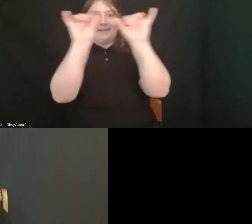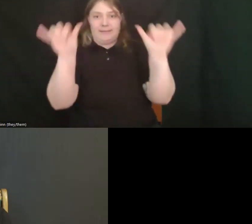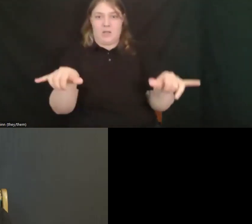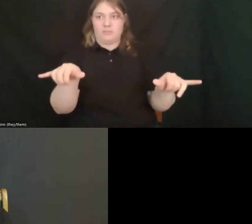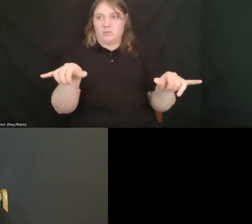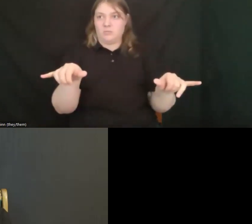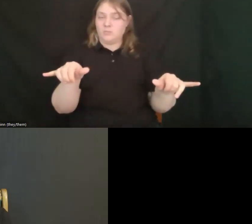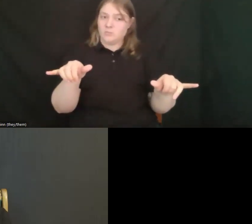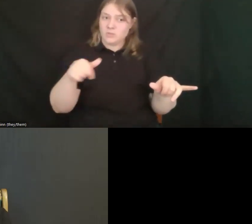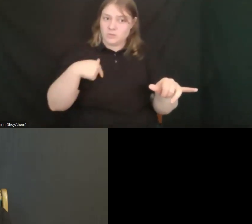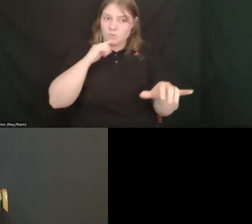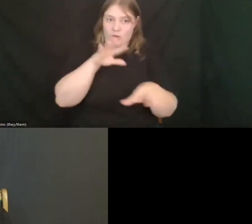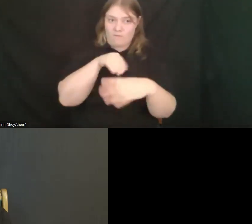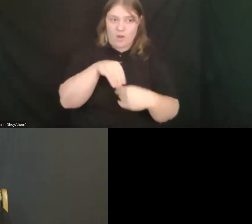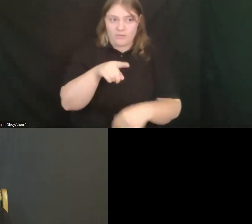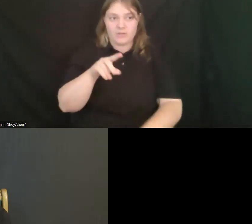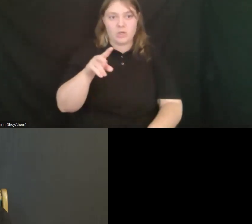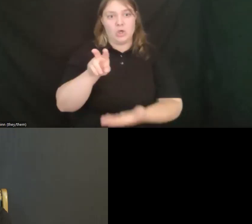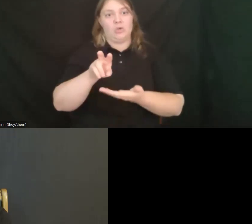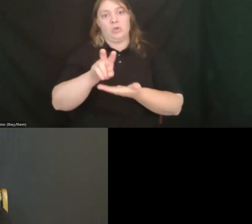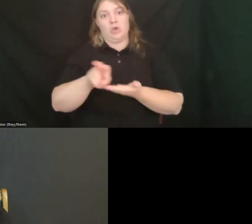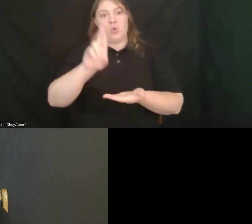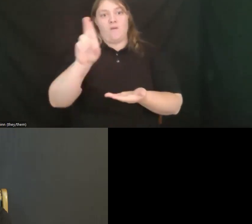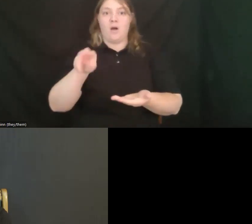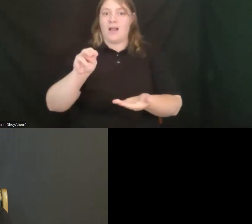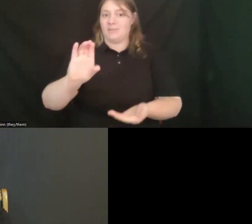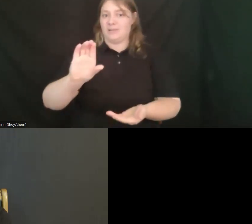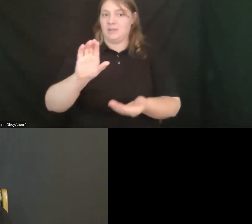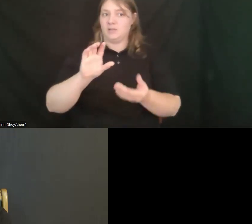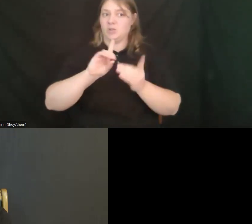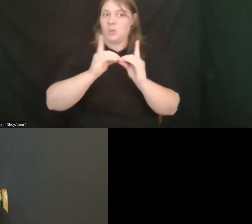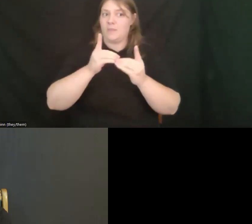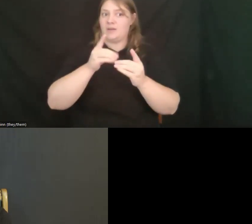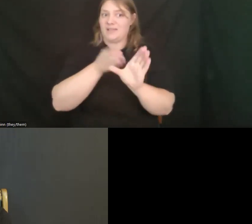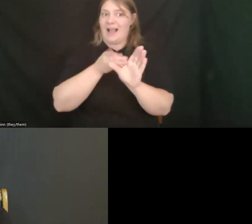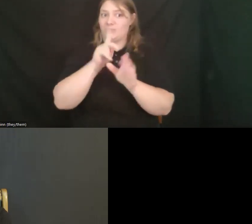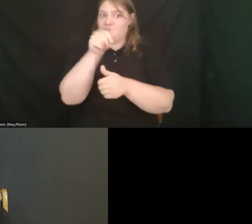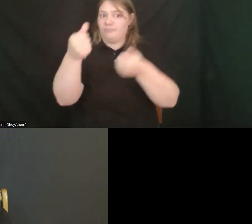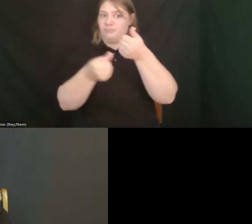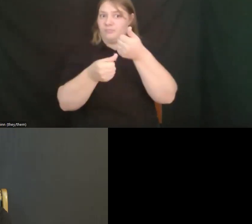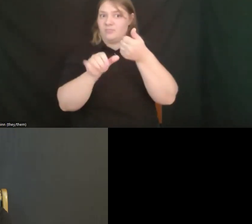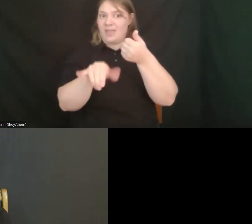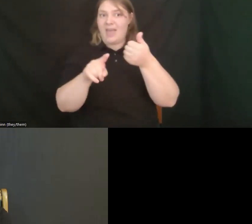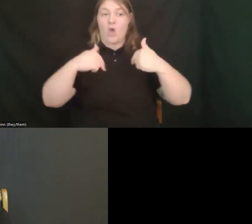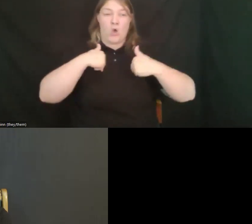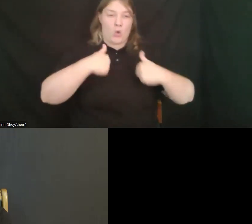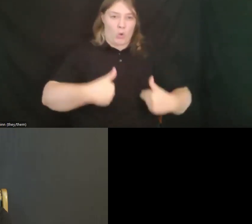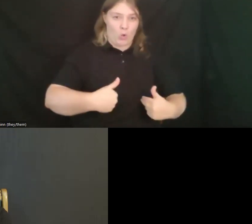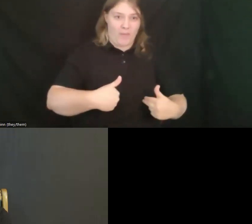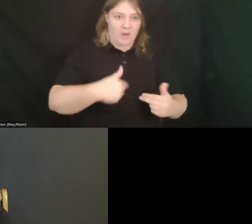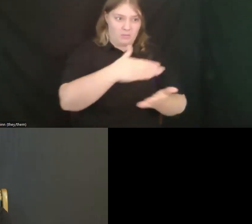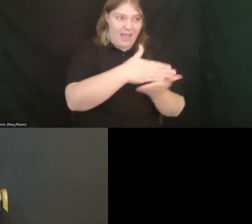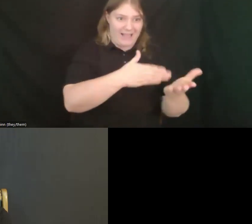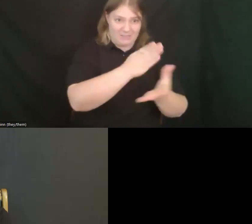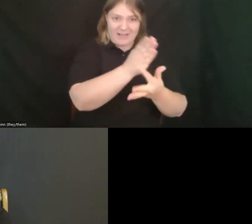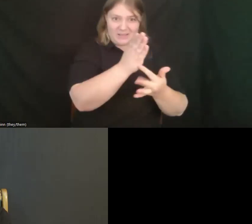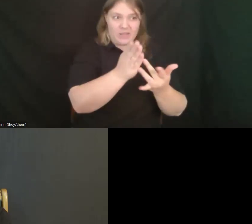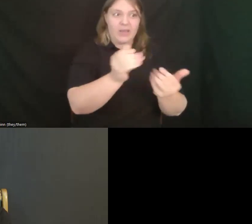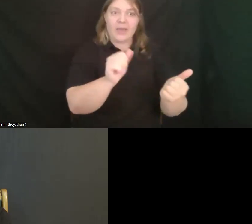do as urmc the department of Psychiatry is these human aspects can very easily get lost in the